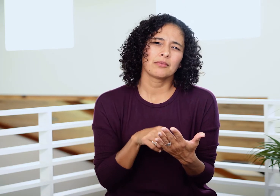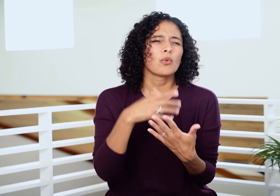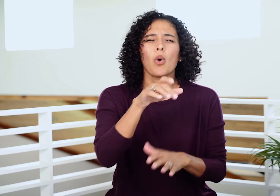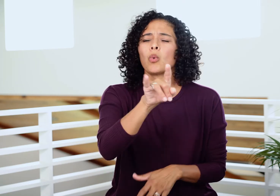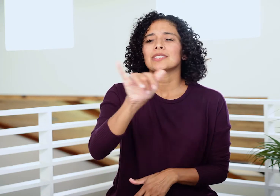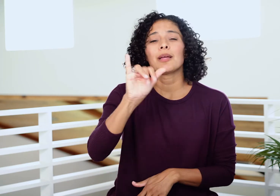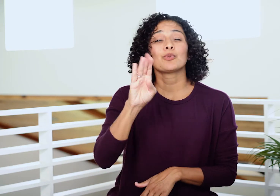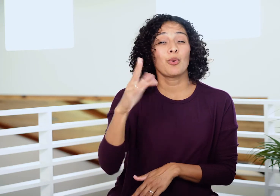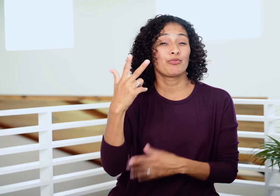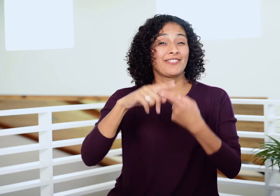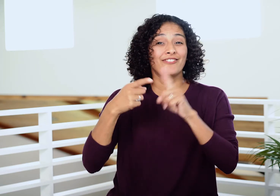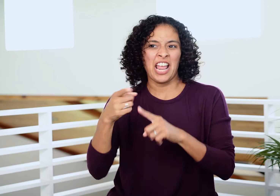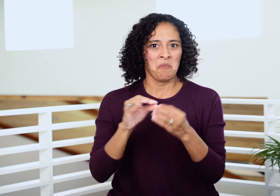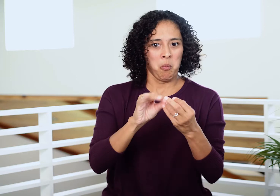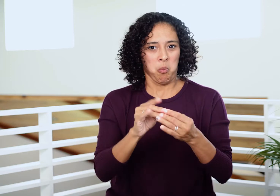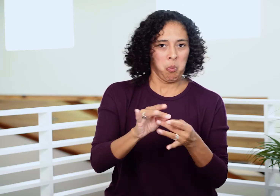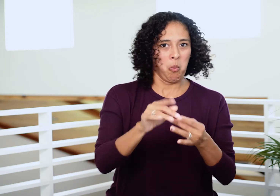Don’t engage with Job’s story the same way his friends did;